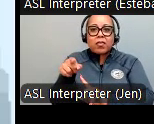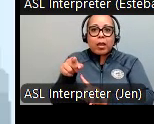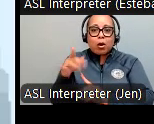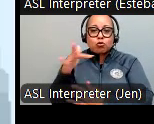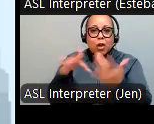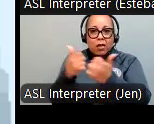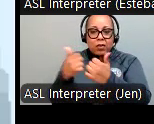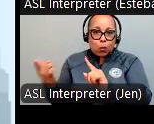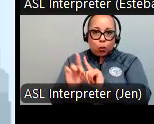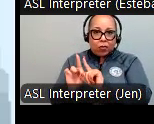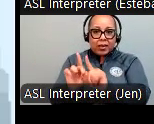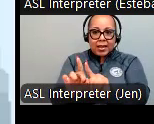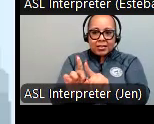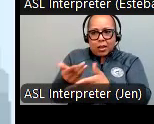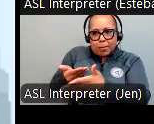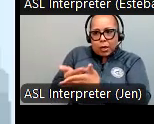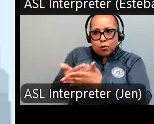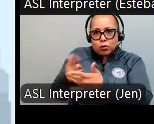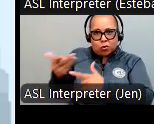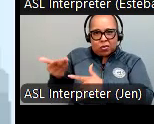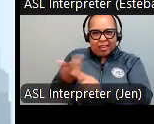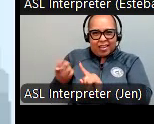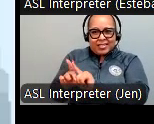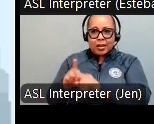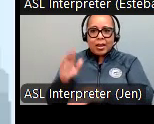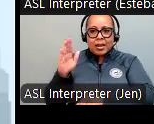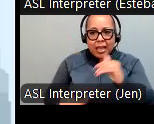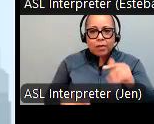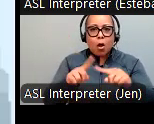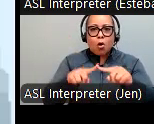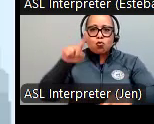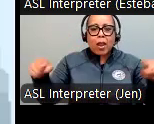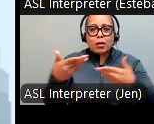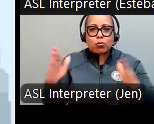if they can be closer to the guest instead of a random room with another stranger,